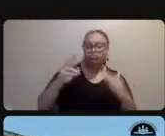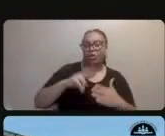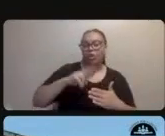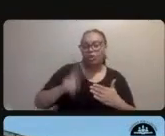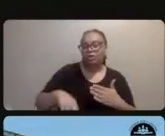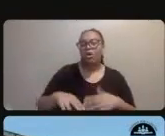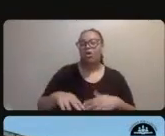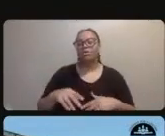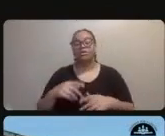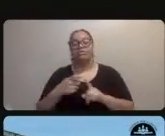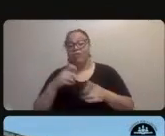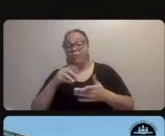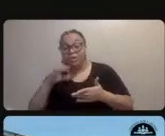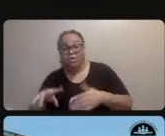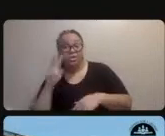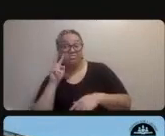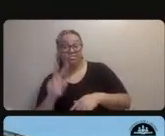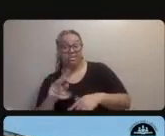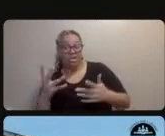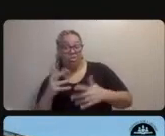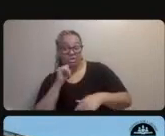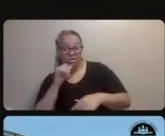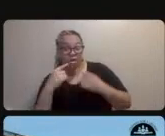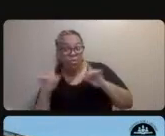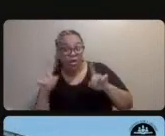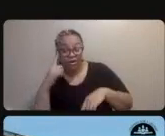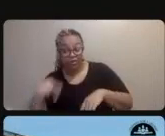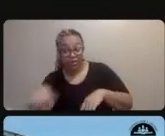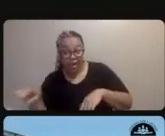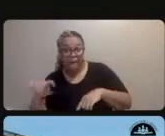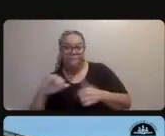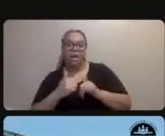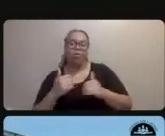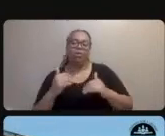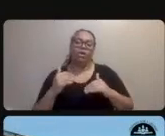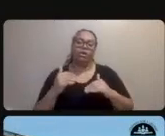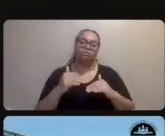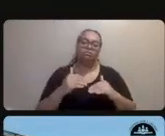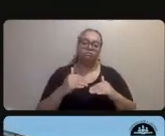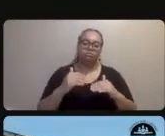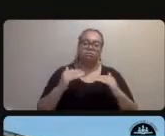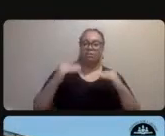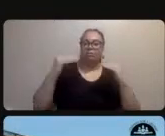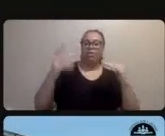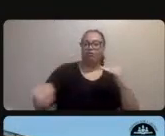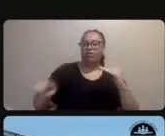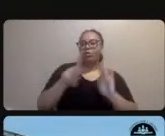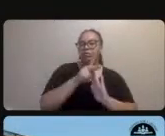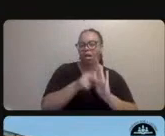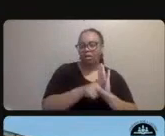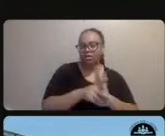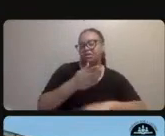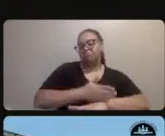ABOUT HOW WE CAN IMPROVE THE OUTCOMES FOR THE STUDENTS